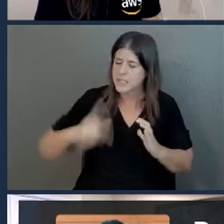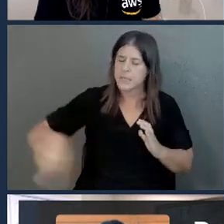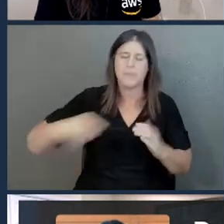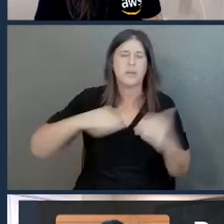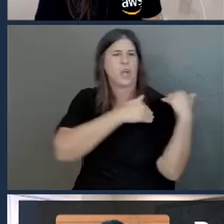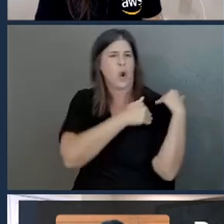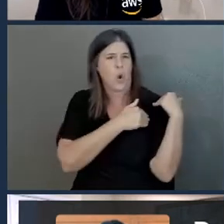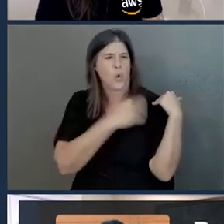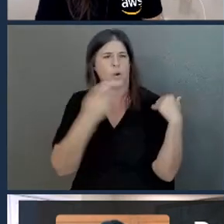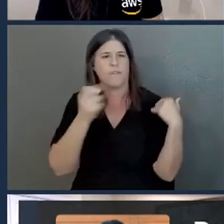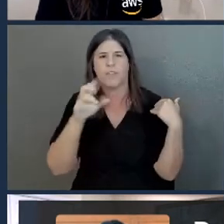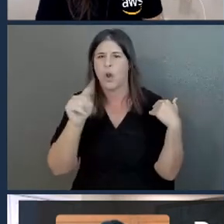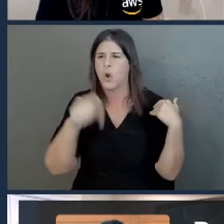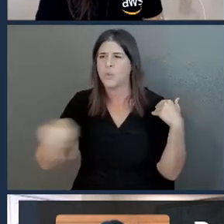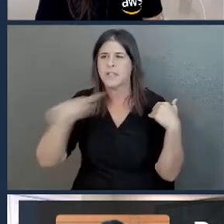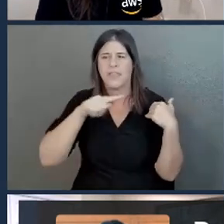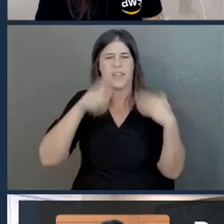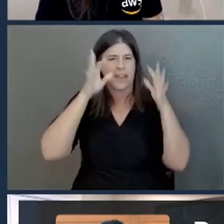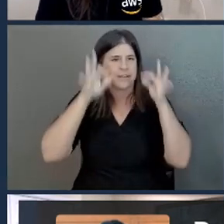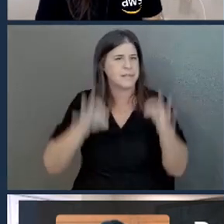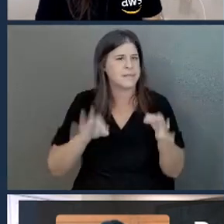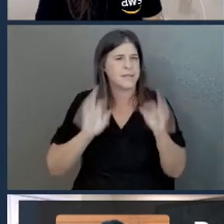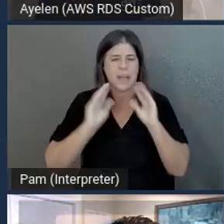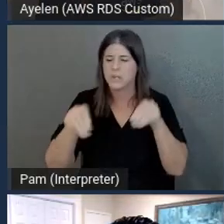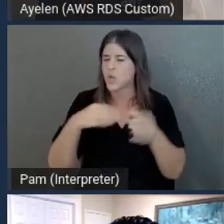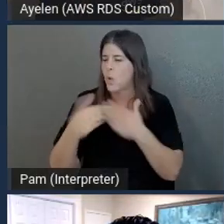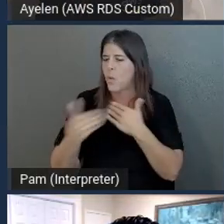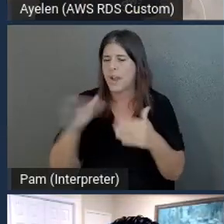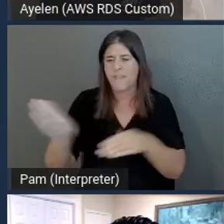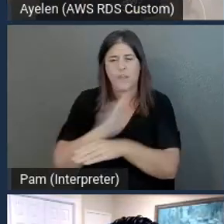Take any side, whatever the a business requires.